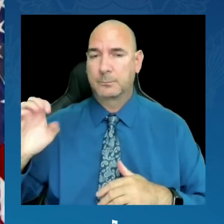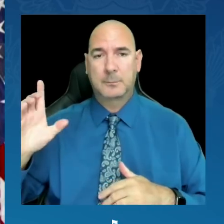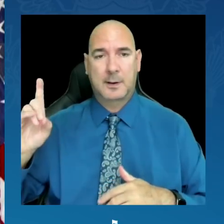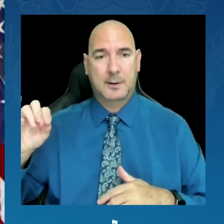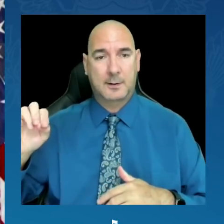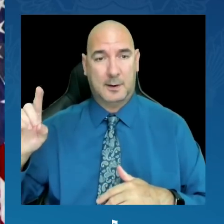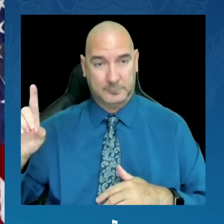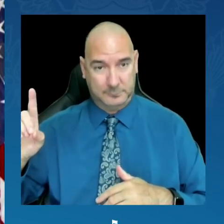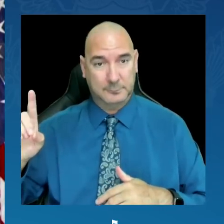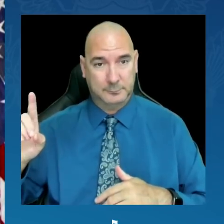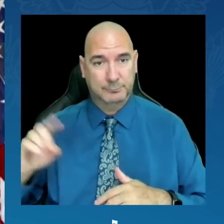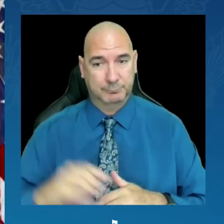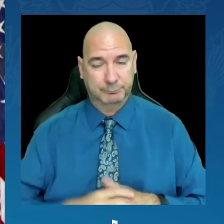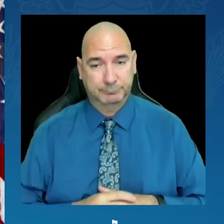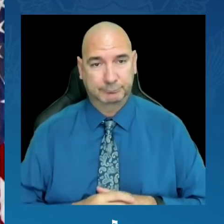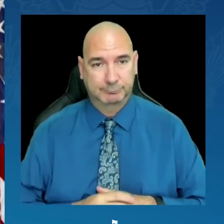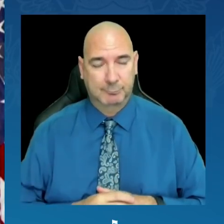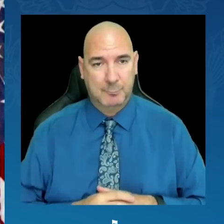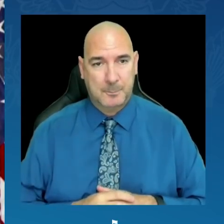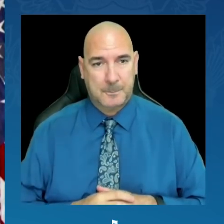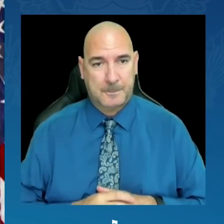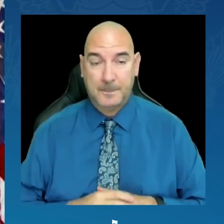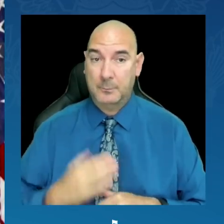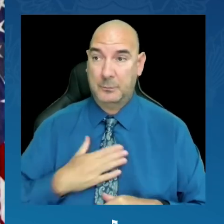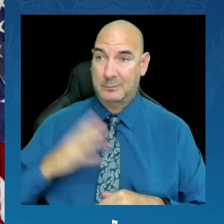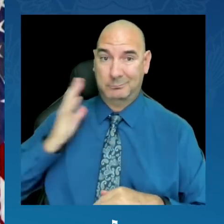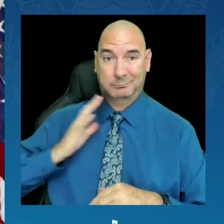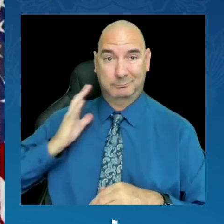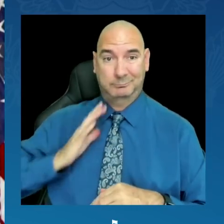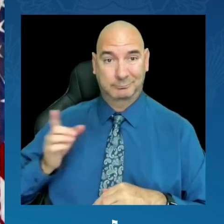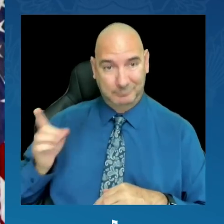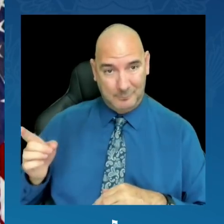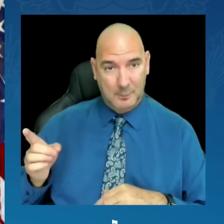And my former colleagues, administrator Jackie to Brooklyn Shaw,